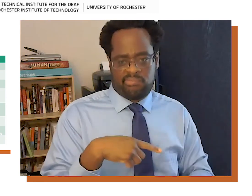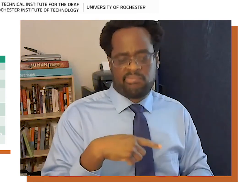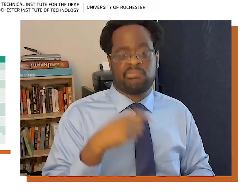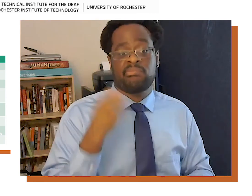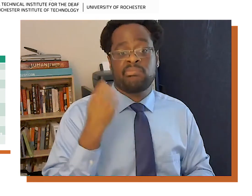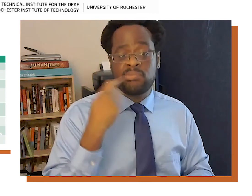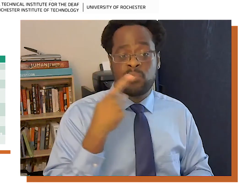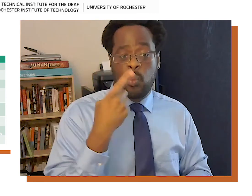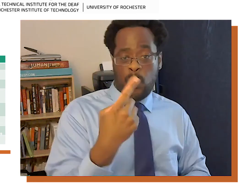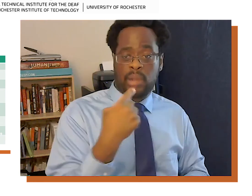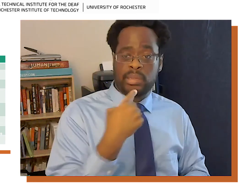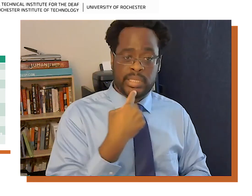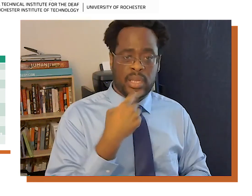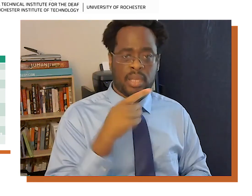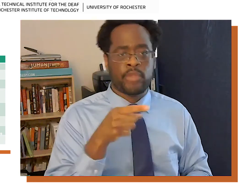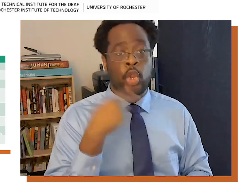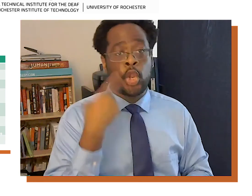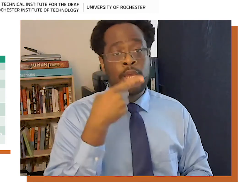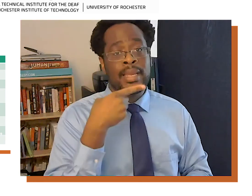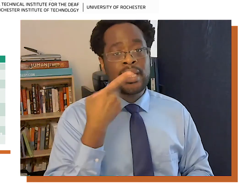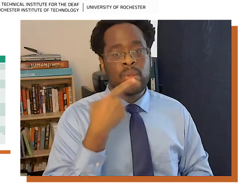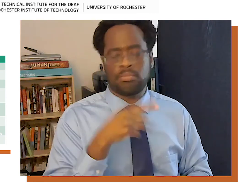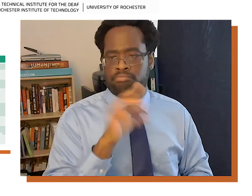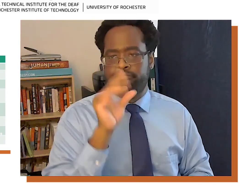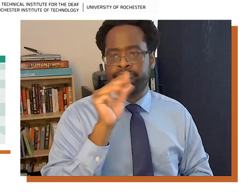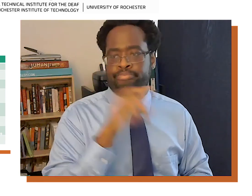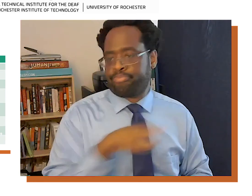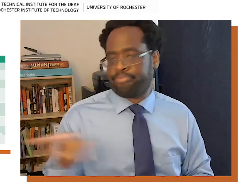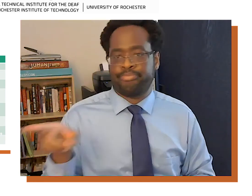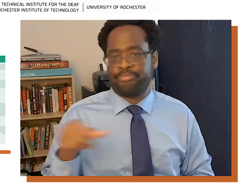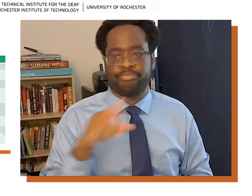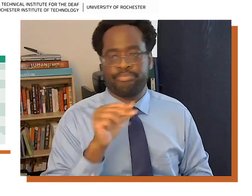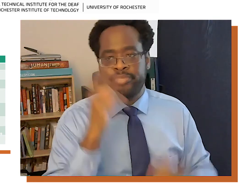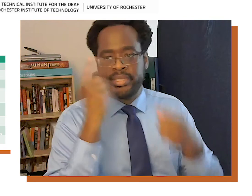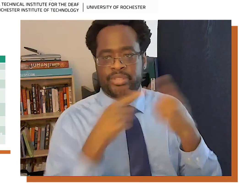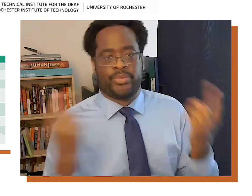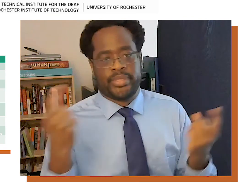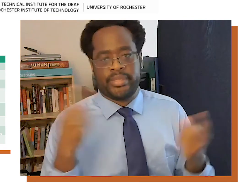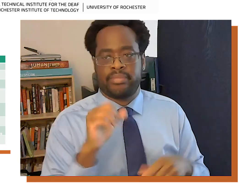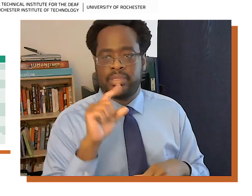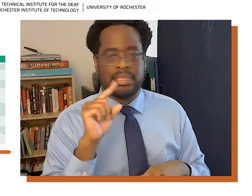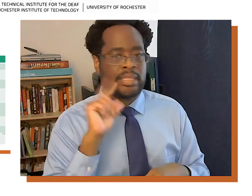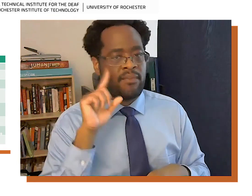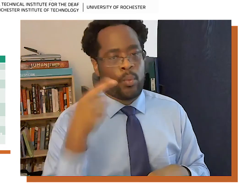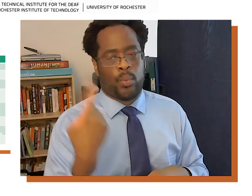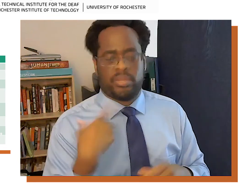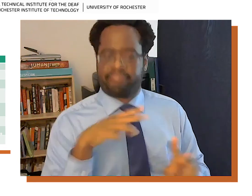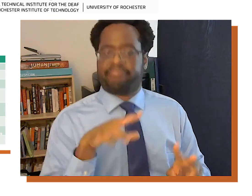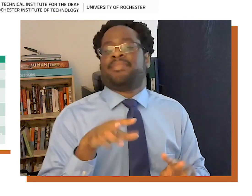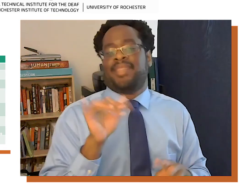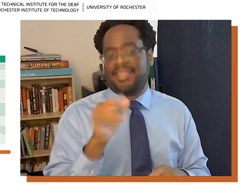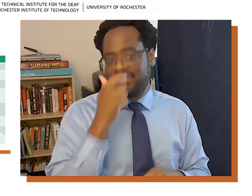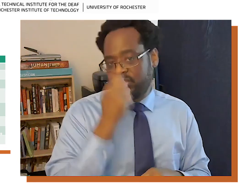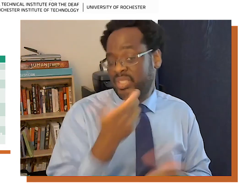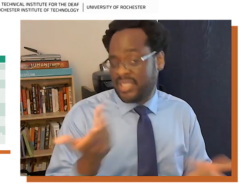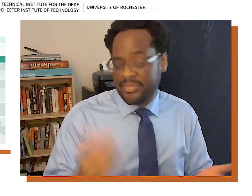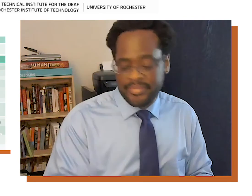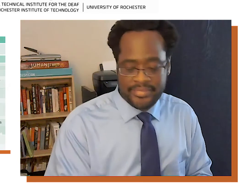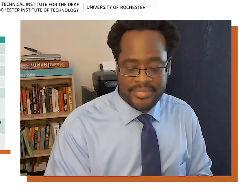For ASL, it seems that it was positive across the board, but then when it says, "The signer looks hearing,"